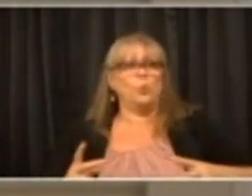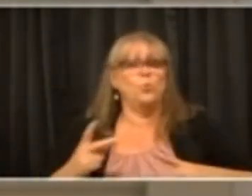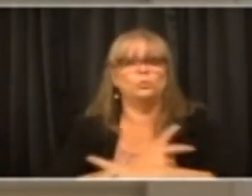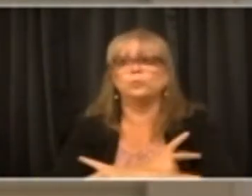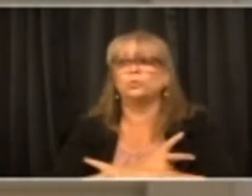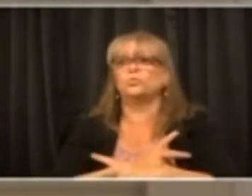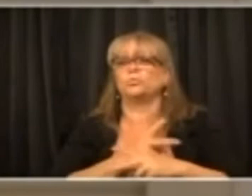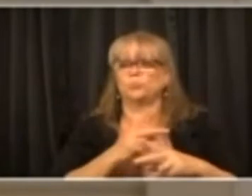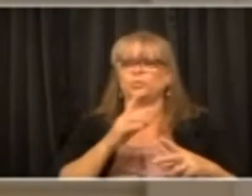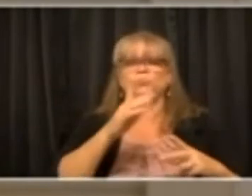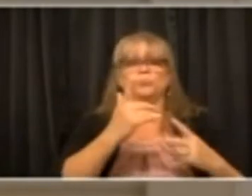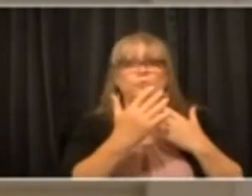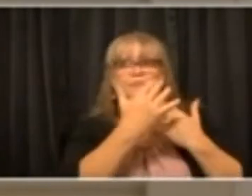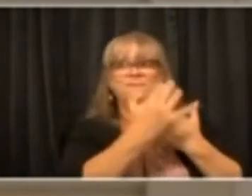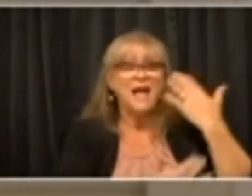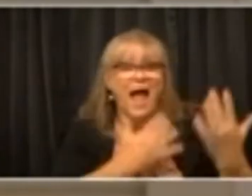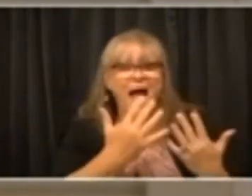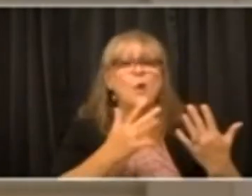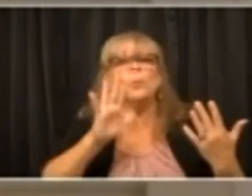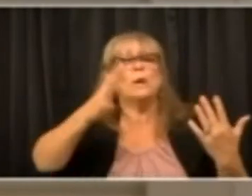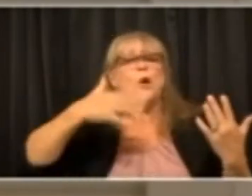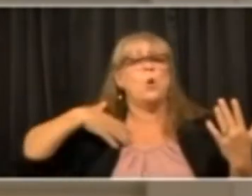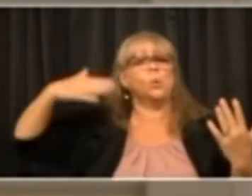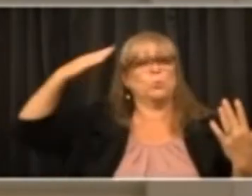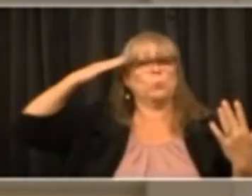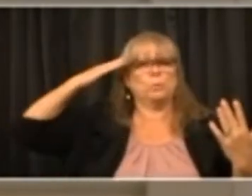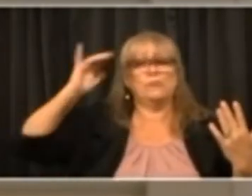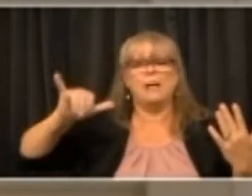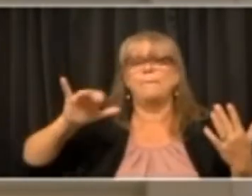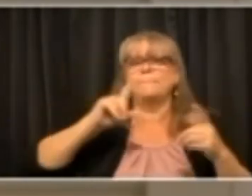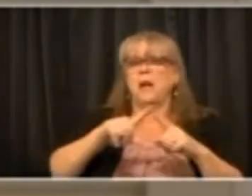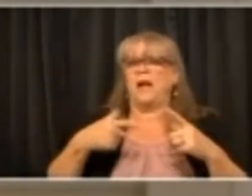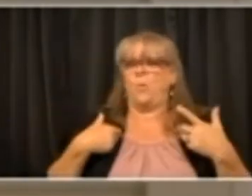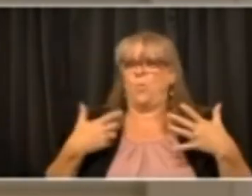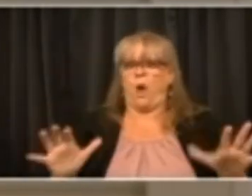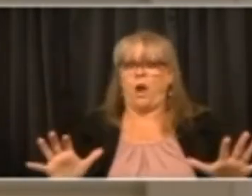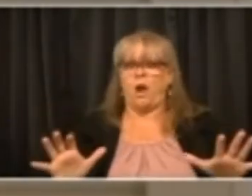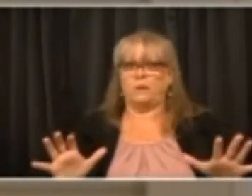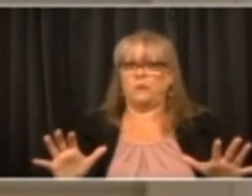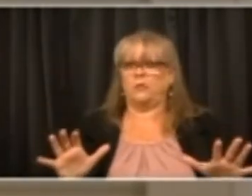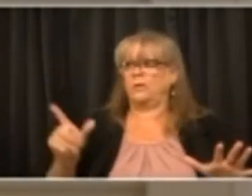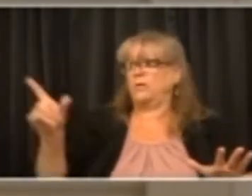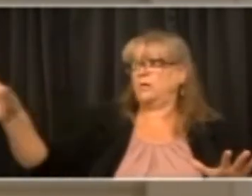wildfire and we even drilled on that earlier this spring so we've been proactive to prepare